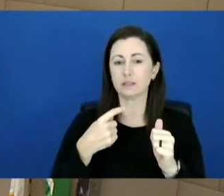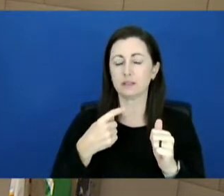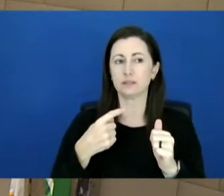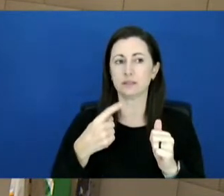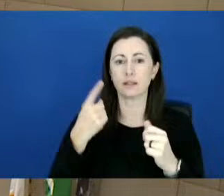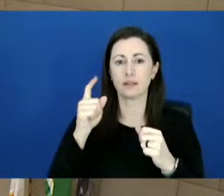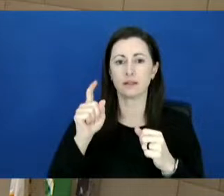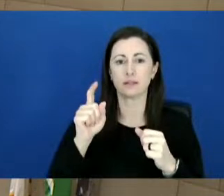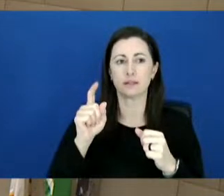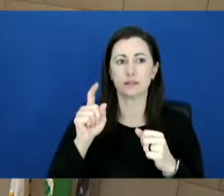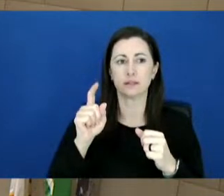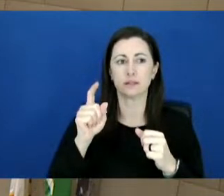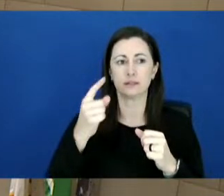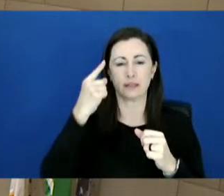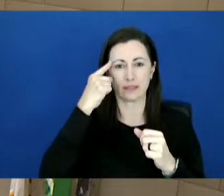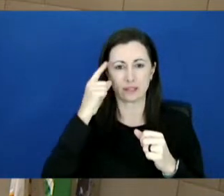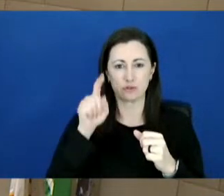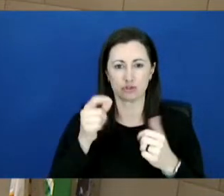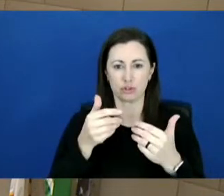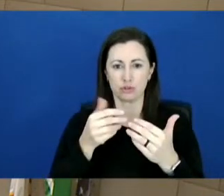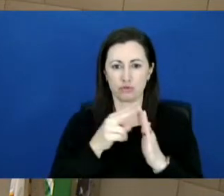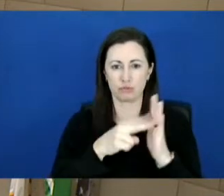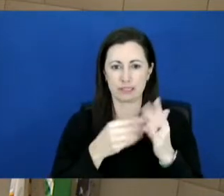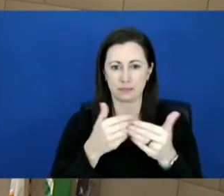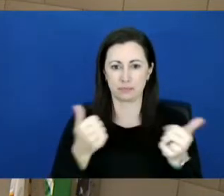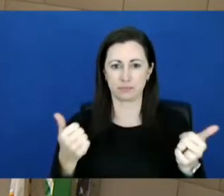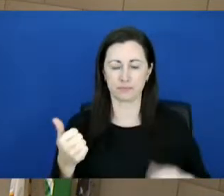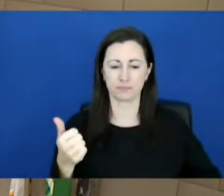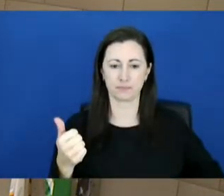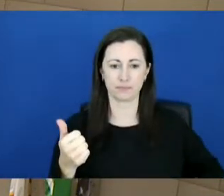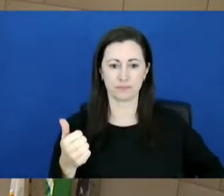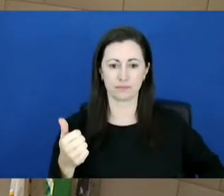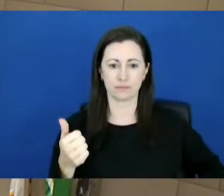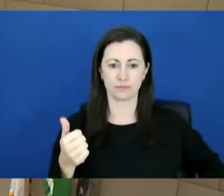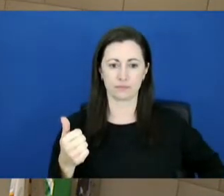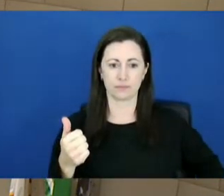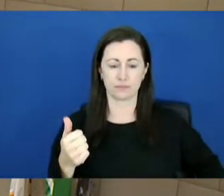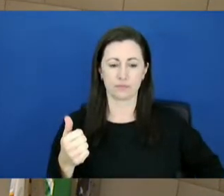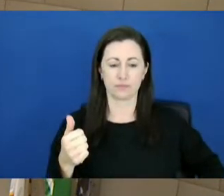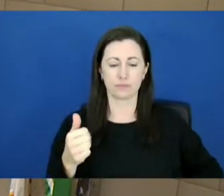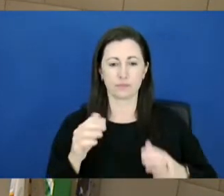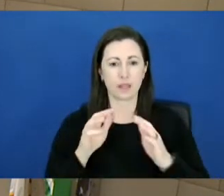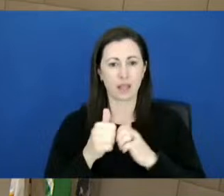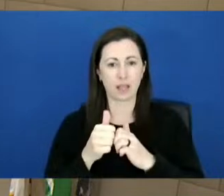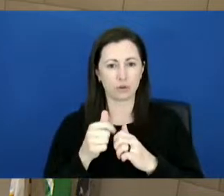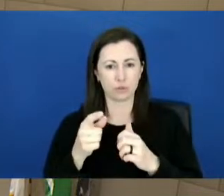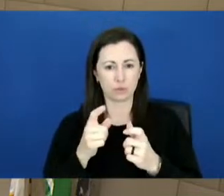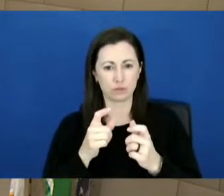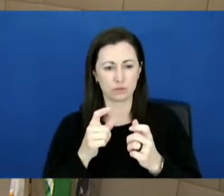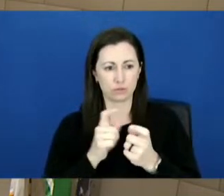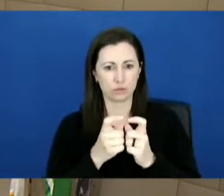TOGETHER WHEN I WAS TALKING ABOUT READING IT SEPARATELY.